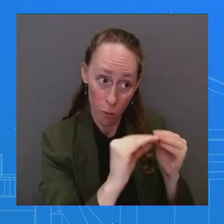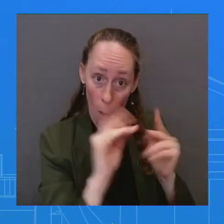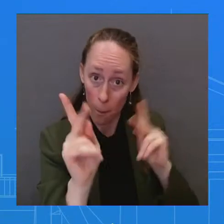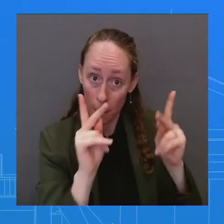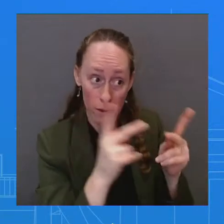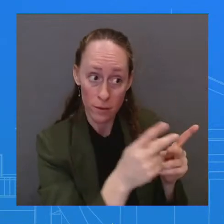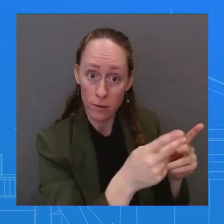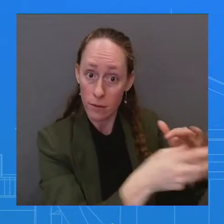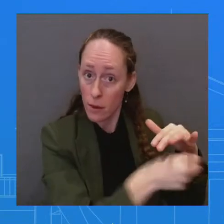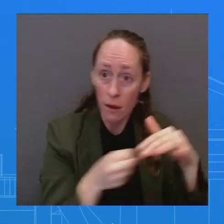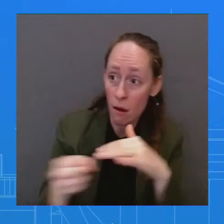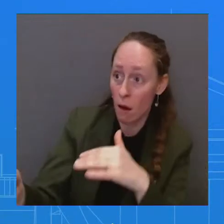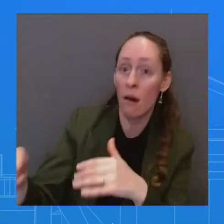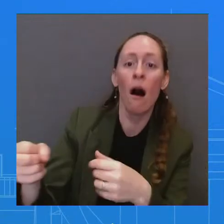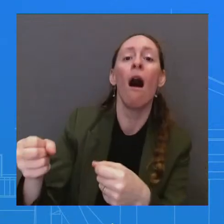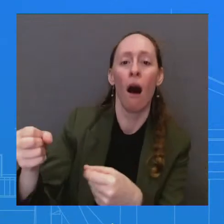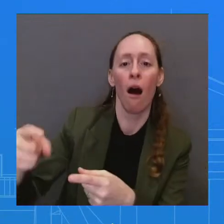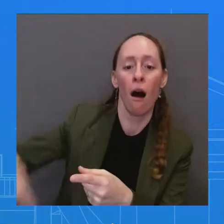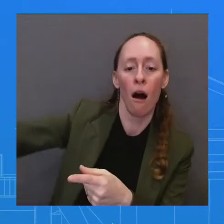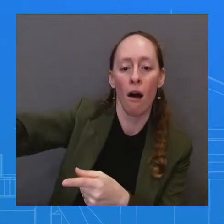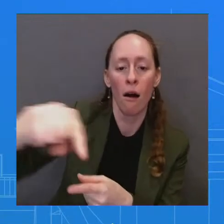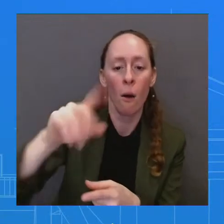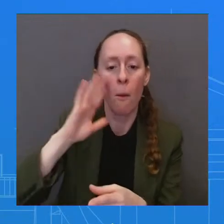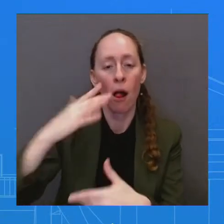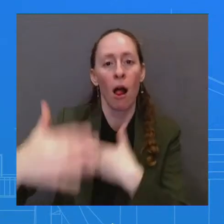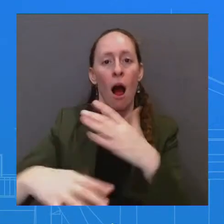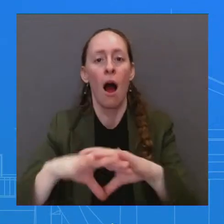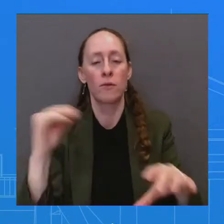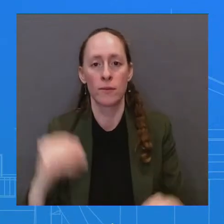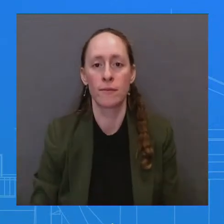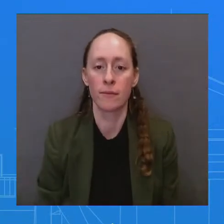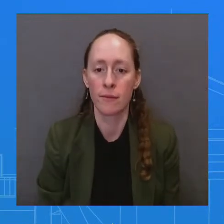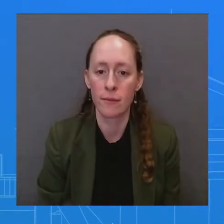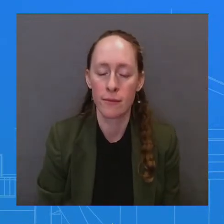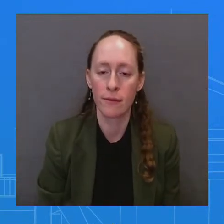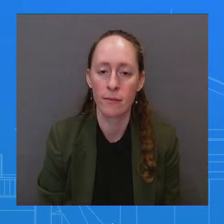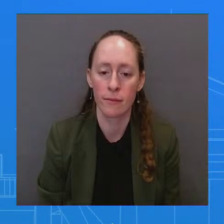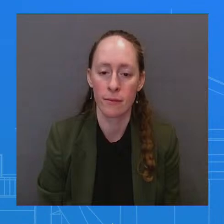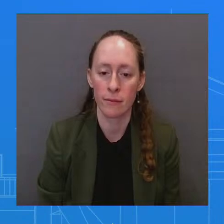to help resolve an impasse on the second day of the pause. And then, yesterday, he spoke with Prime Minister Netanyahu,